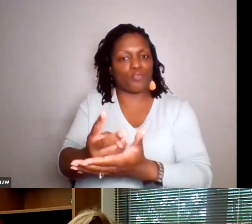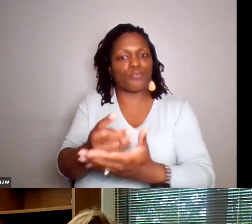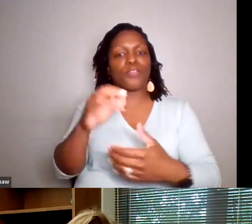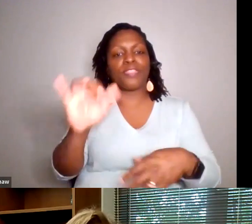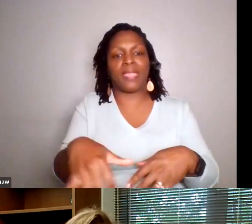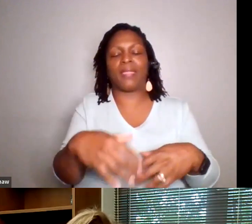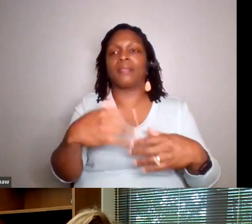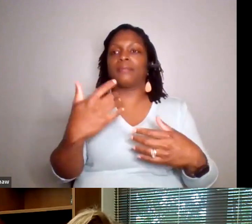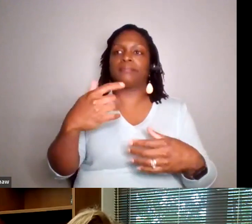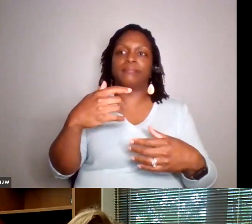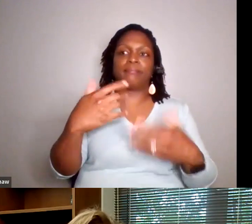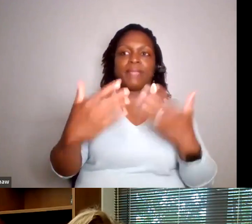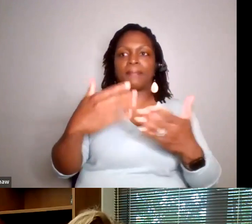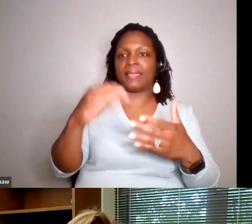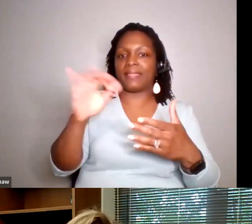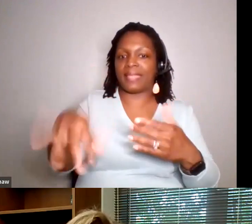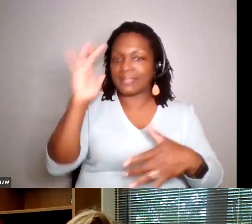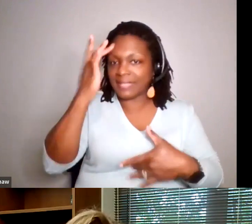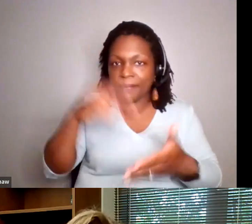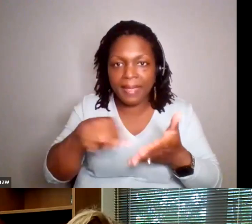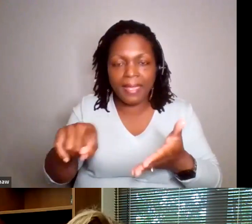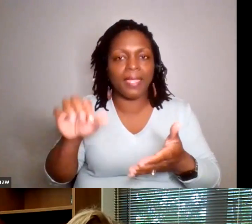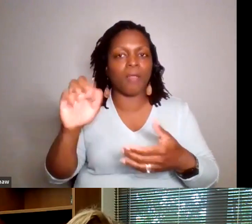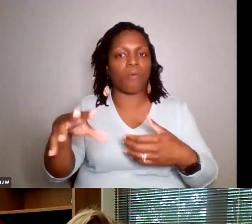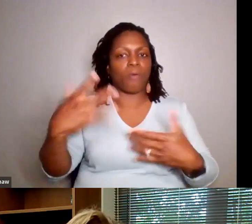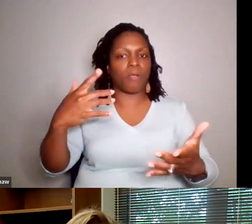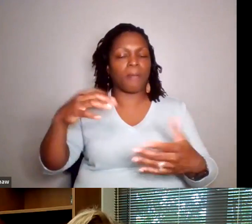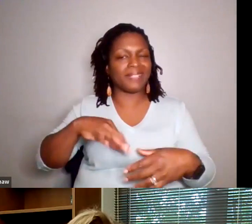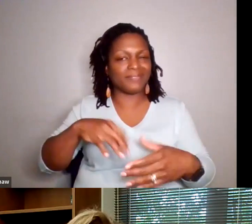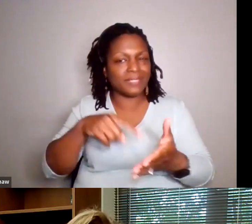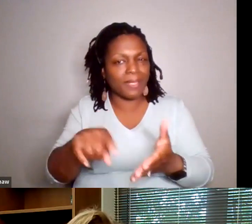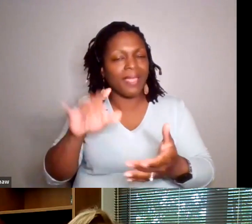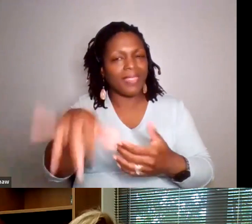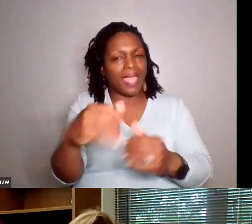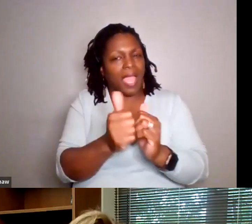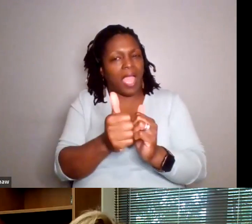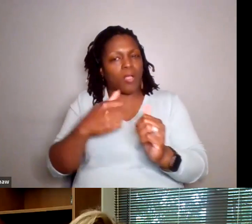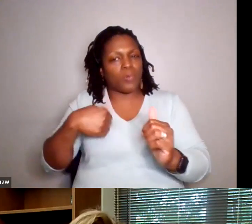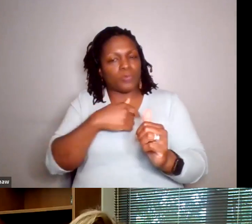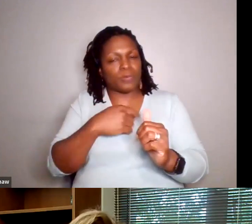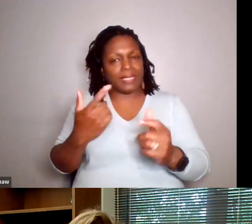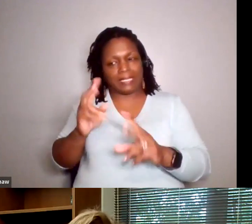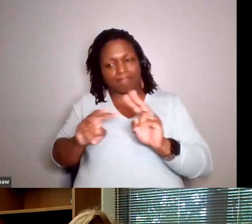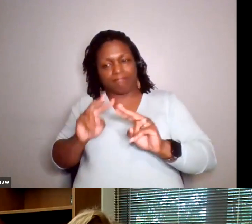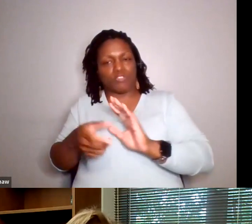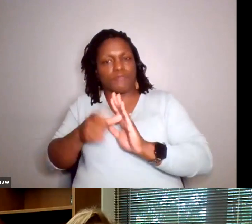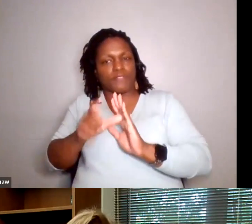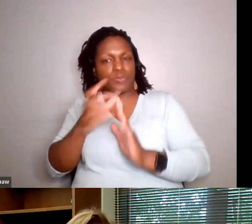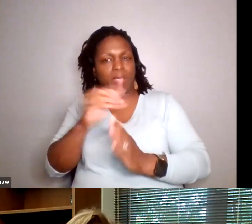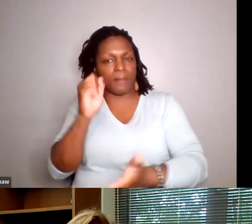But if a provider has some other ideas of what might be an incentive for their workers, we're willing to review that and approve that as well.